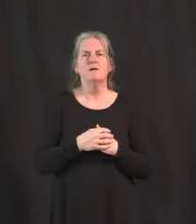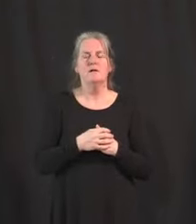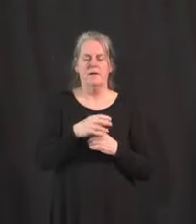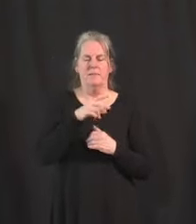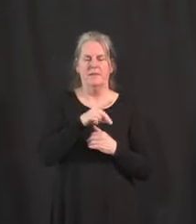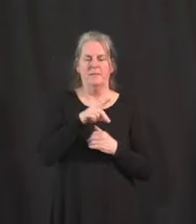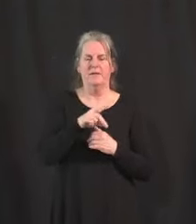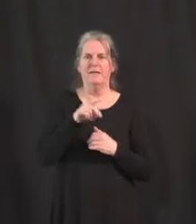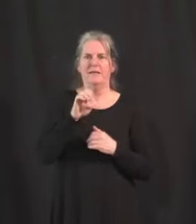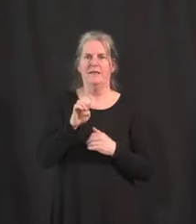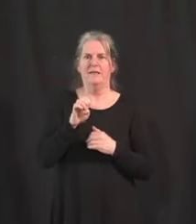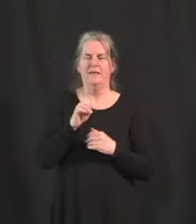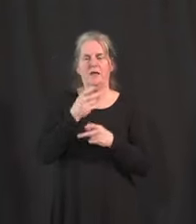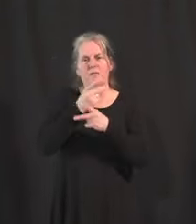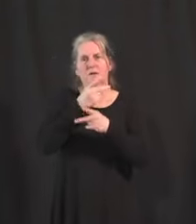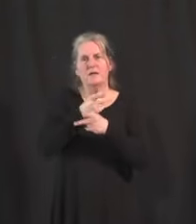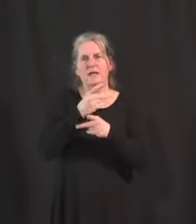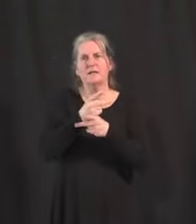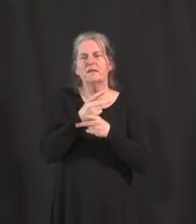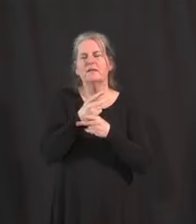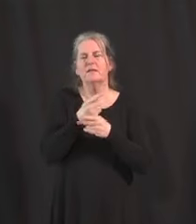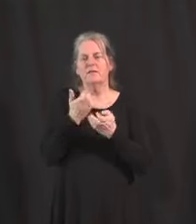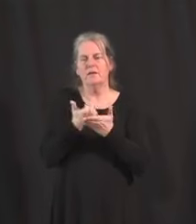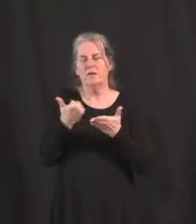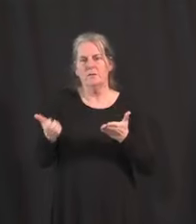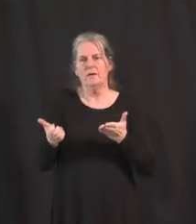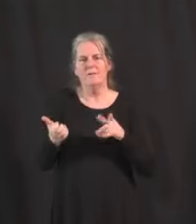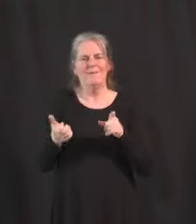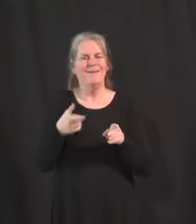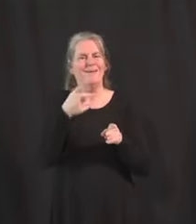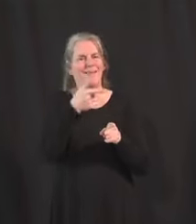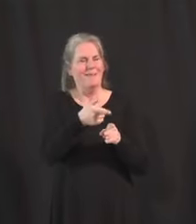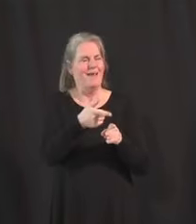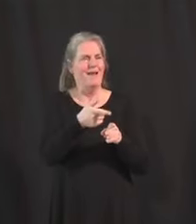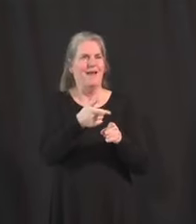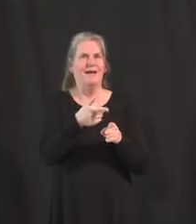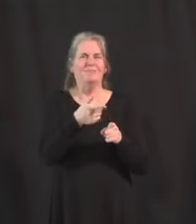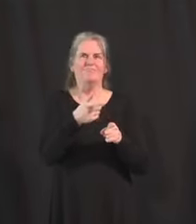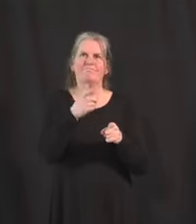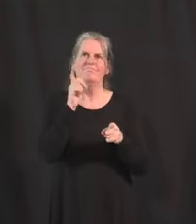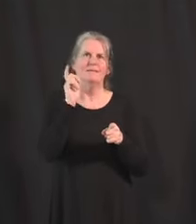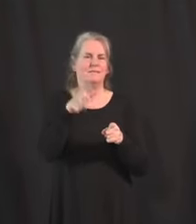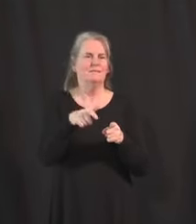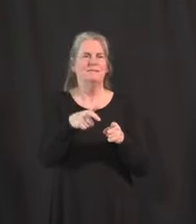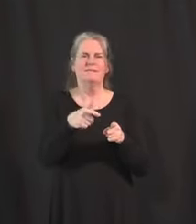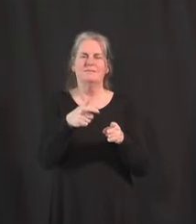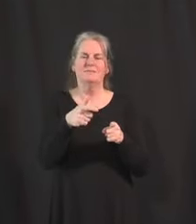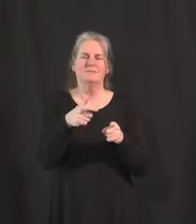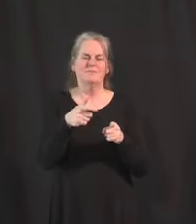CONTINUALLY FLUID, I WOULD SAY, ISSUE WHERE WE ARE CONFIDENT